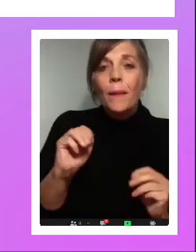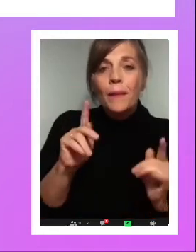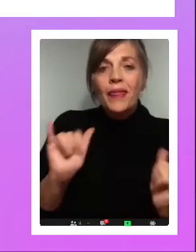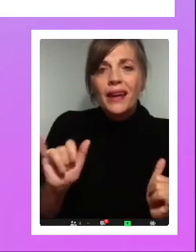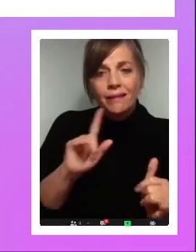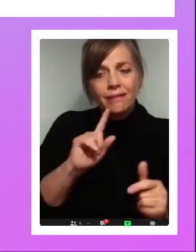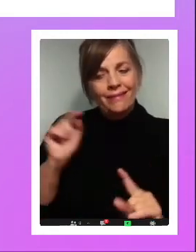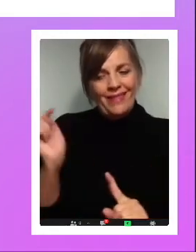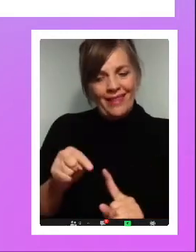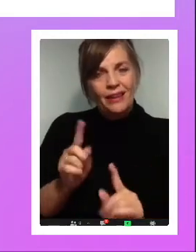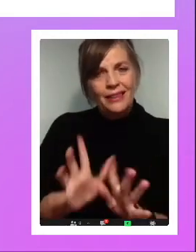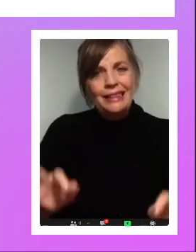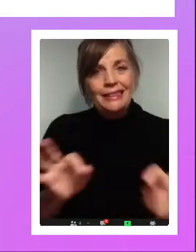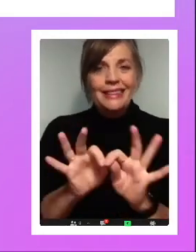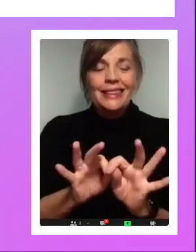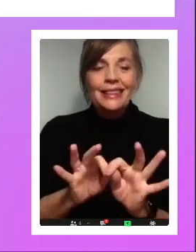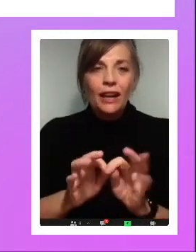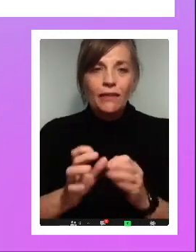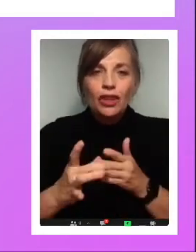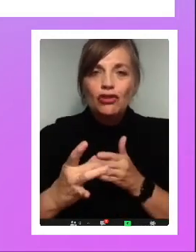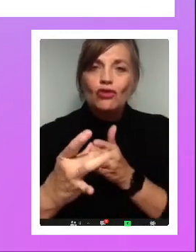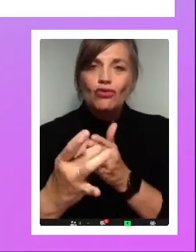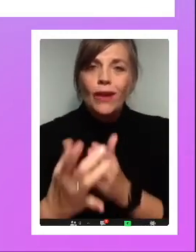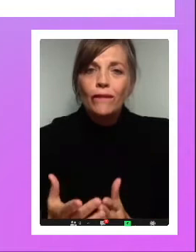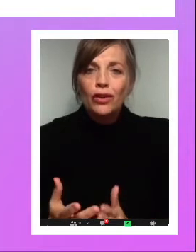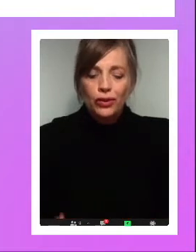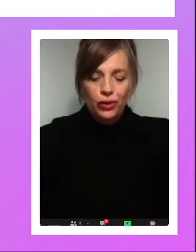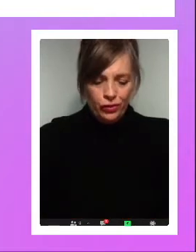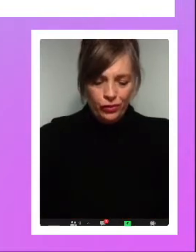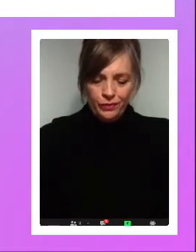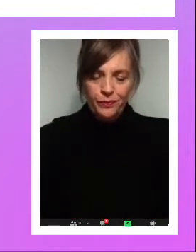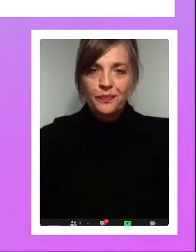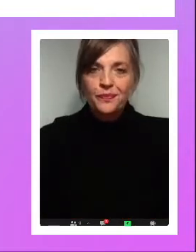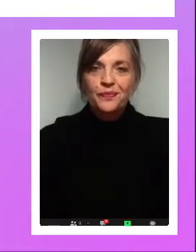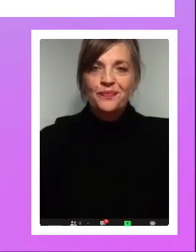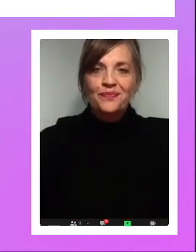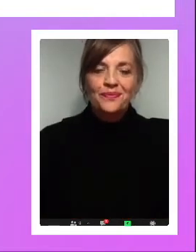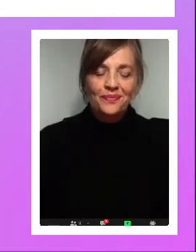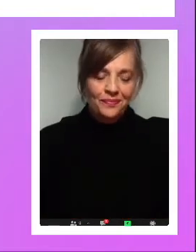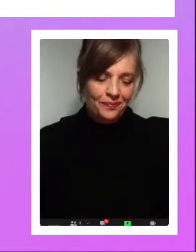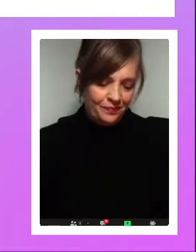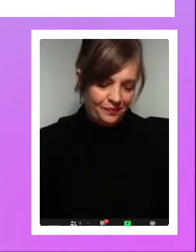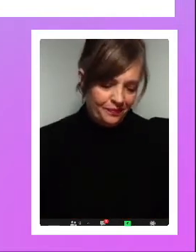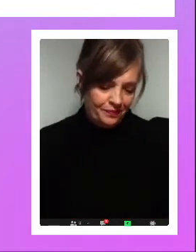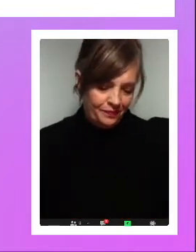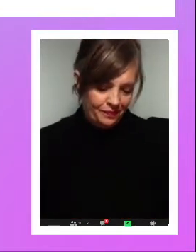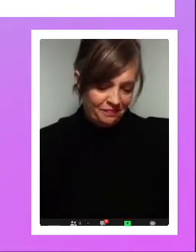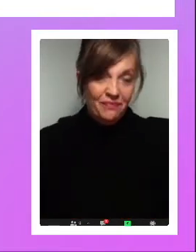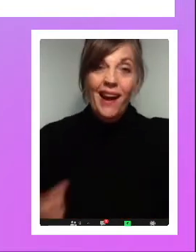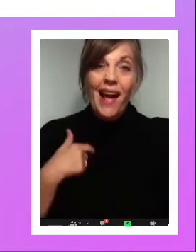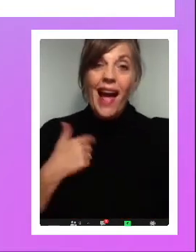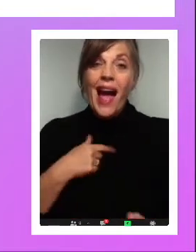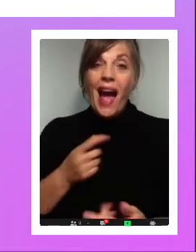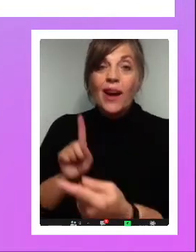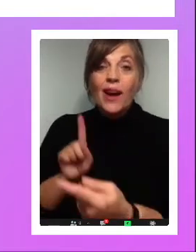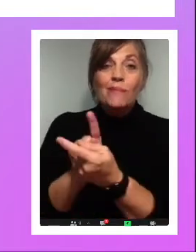I don't think I've ever met, you know someone that works on a deaf team that goes to the office and says,